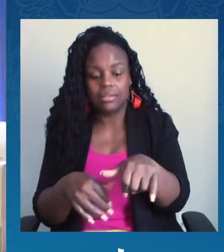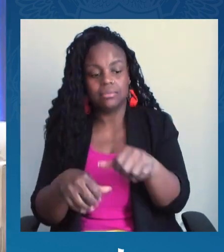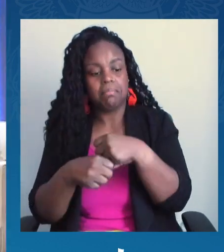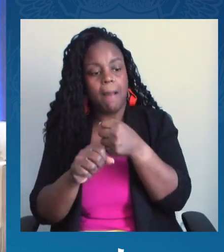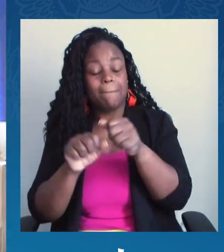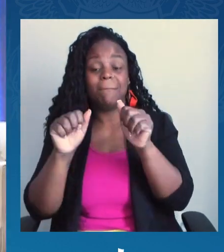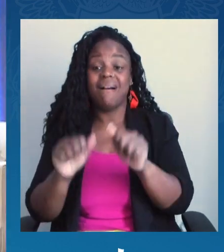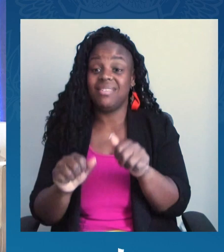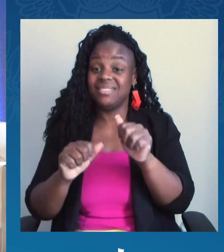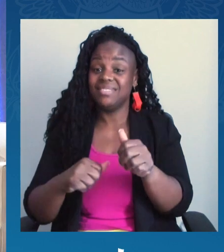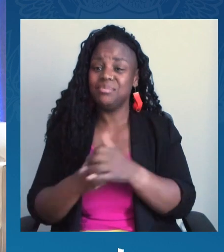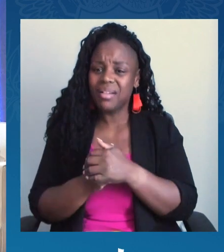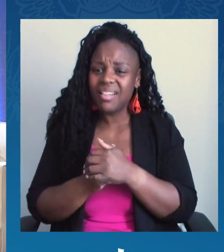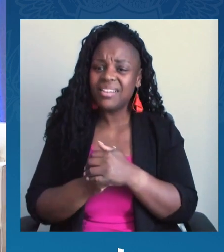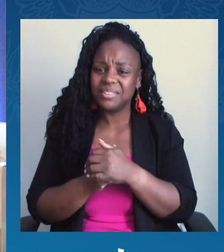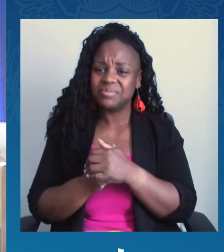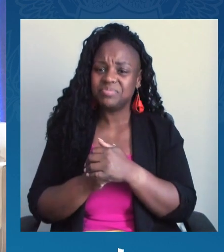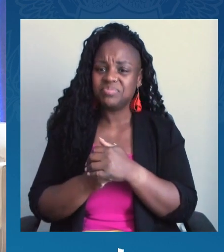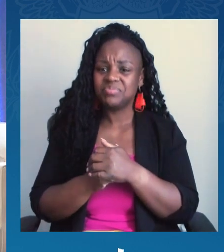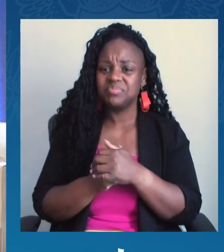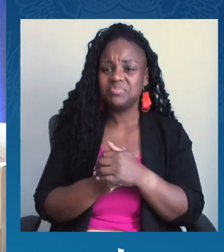The Vice President: Thank you. Mayor Woodfin: Yeah, absolutely.